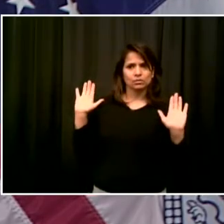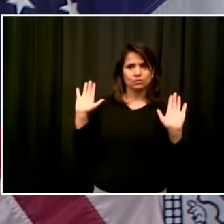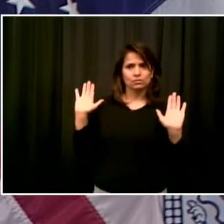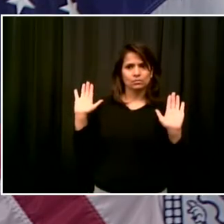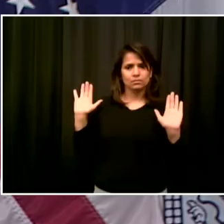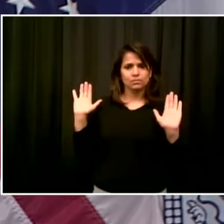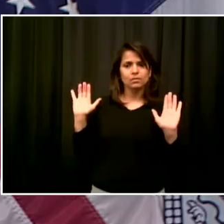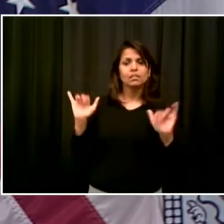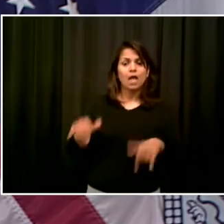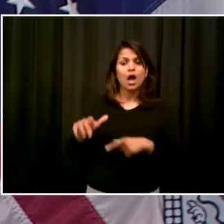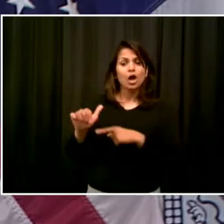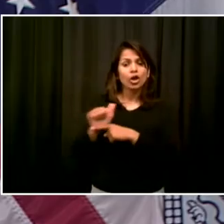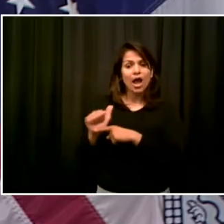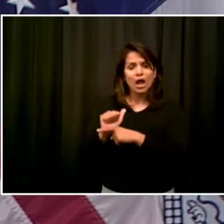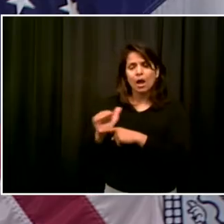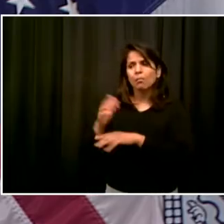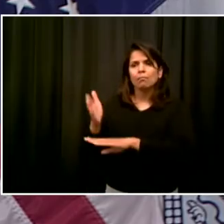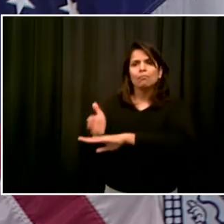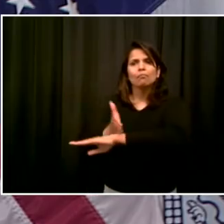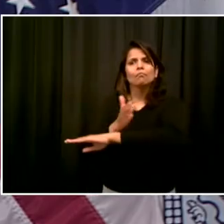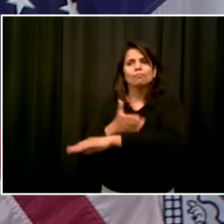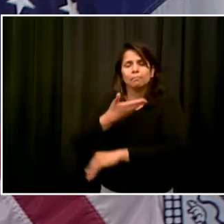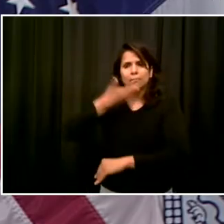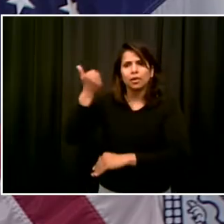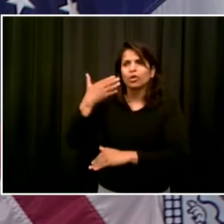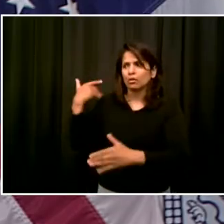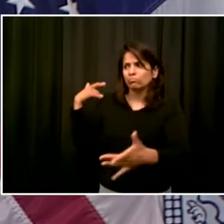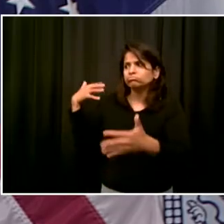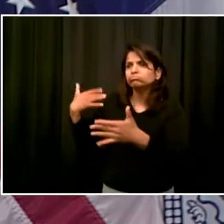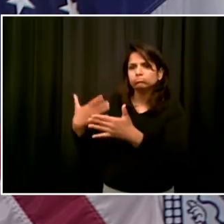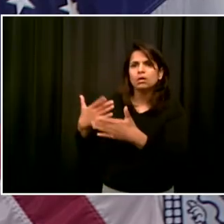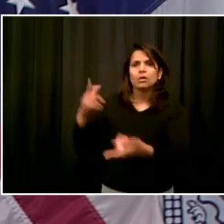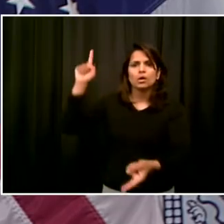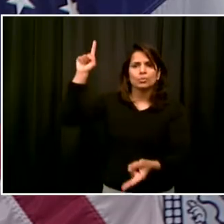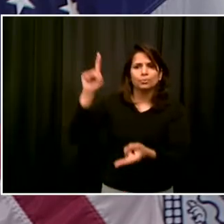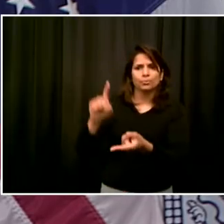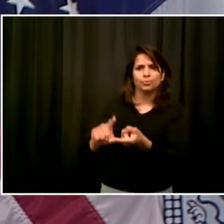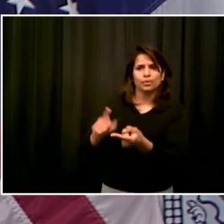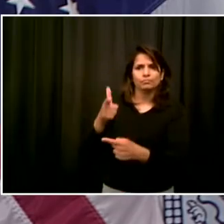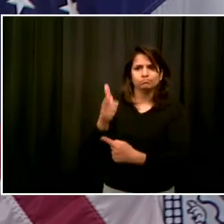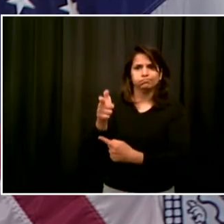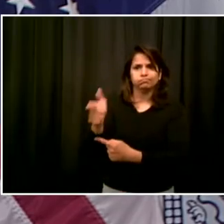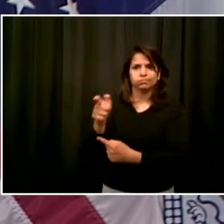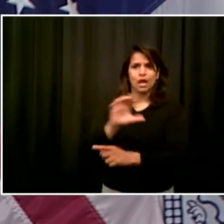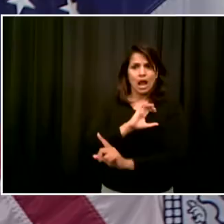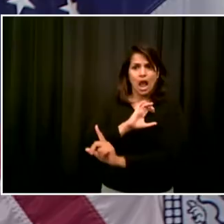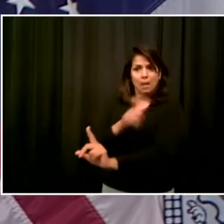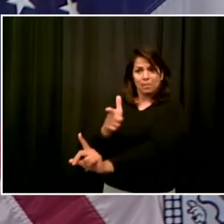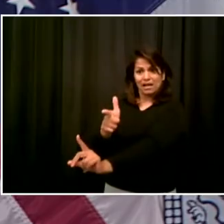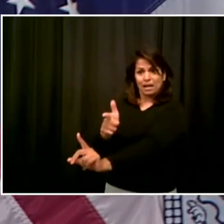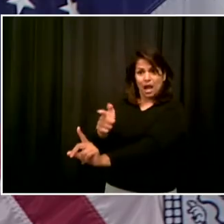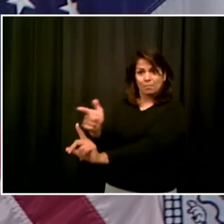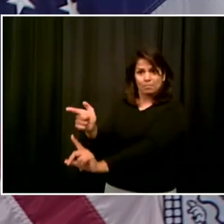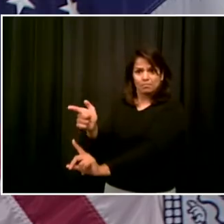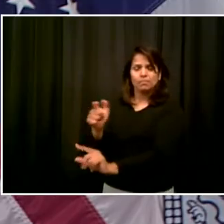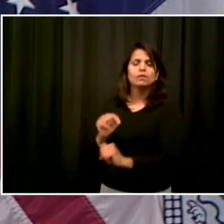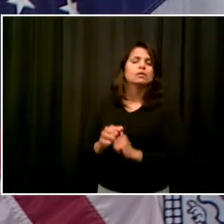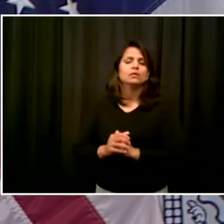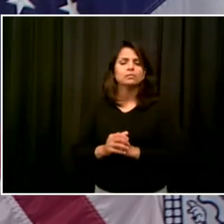71 TIMES IN THE COURSE OF THE ENTIRE YEAR. BECAUSE OF DE- ESCALATION TRAINING AND CONSTANTLY